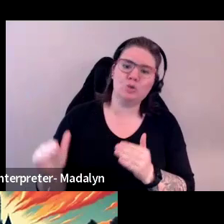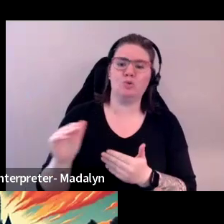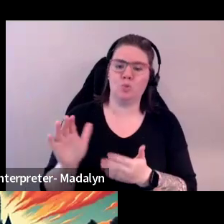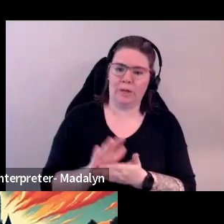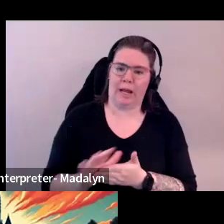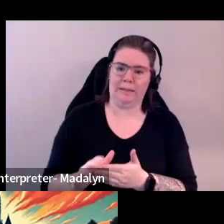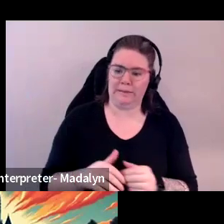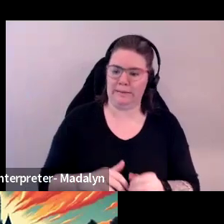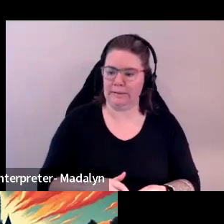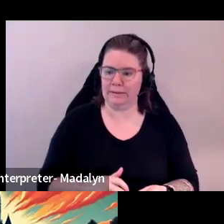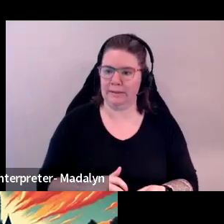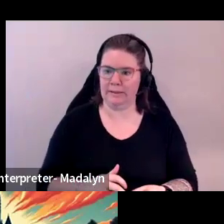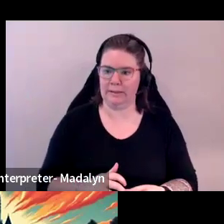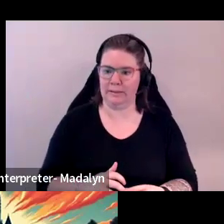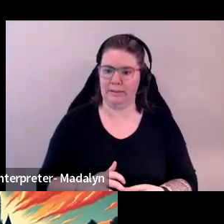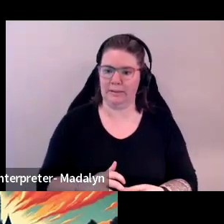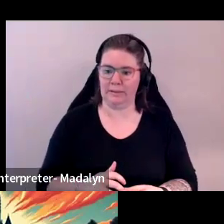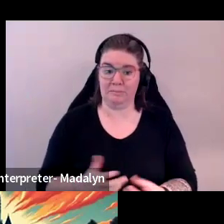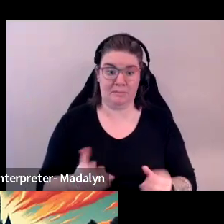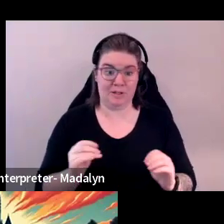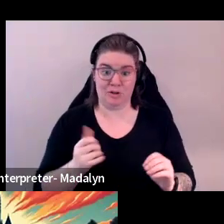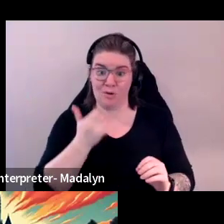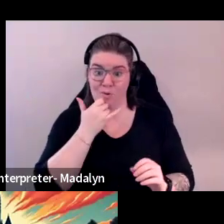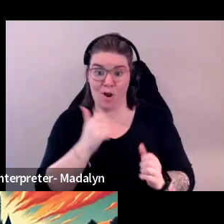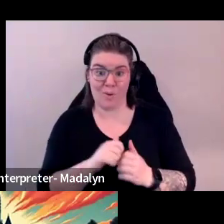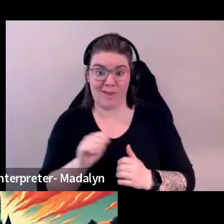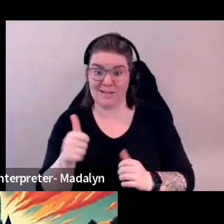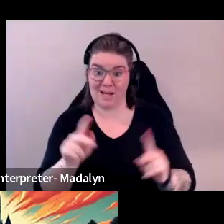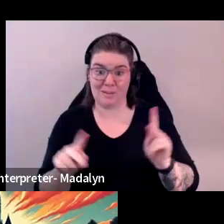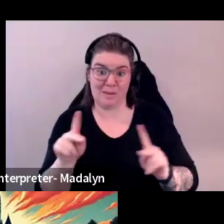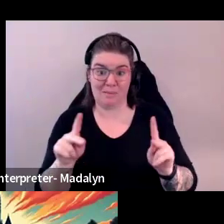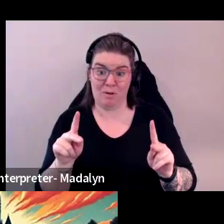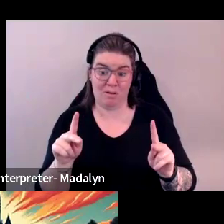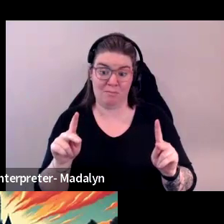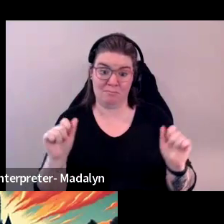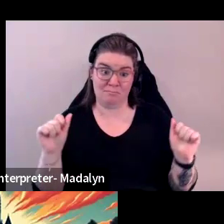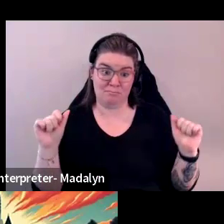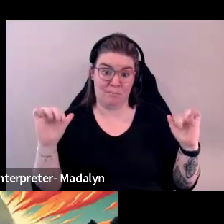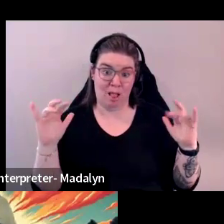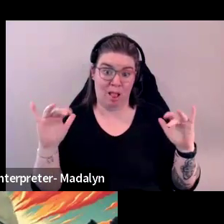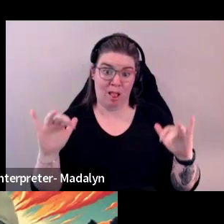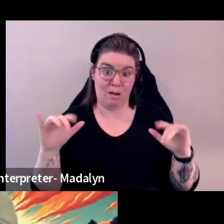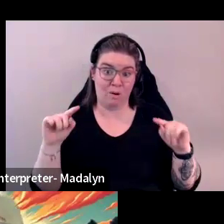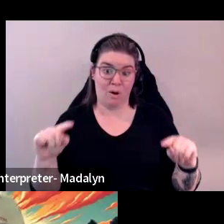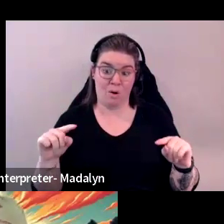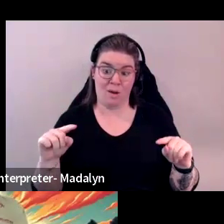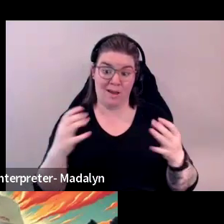Brooke Wilson (she/her): I'm like, there's there's nothing wrong with 10 people going. And you know. Brooke Wilson (she/her): freedom of speech like